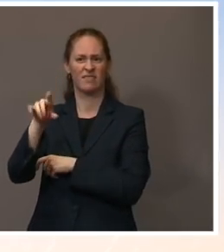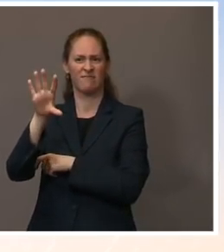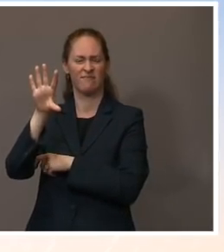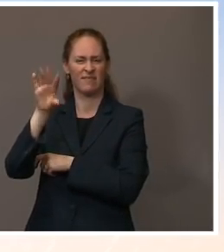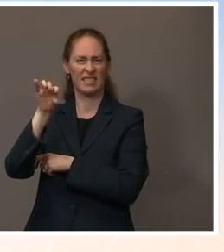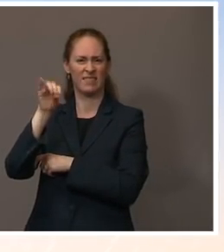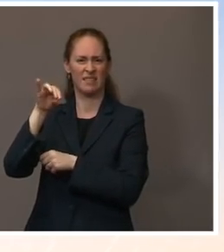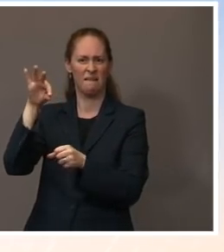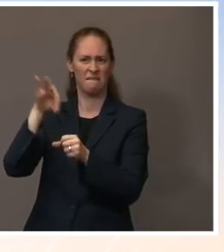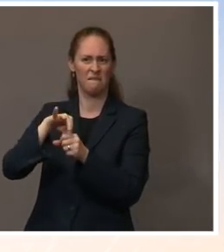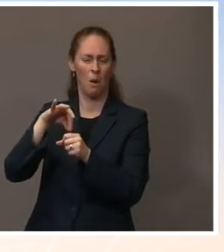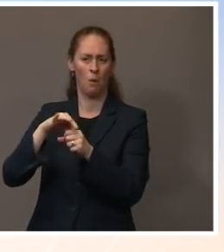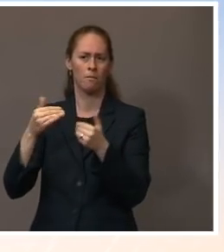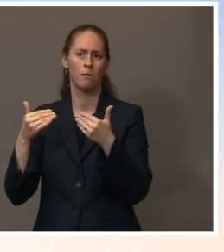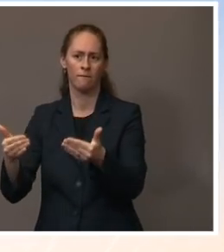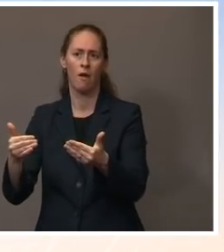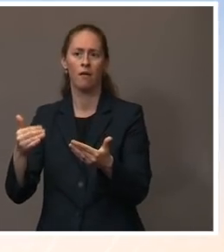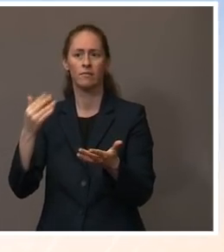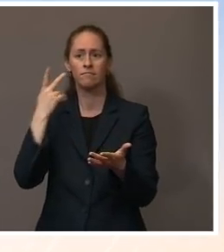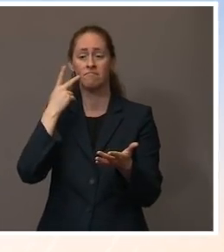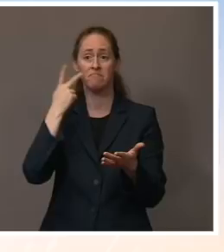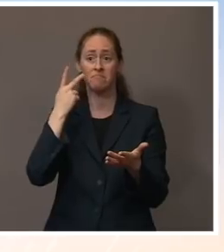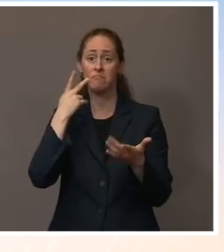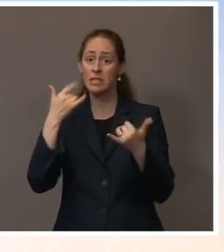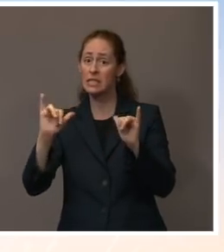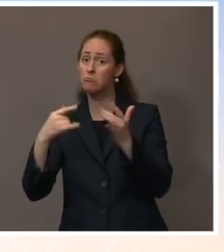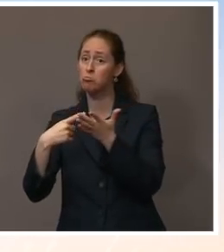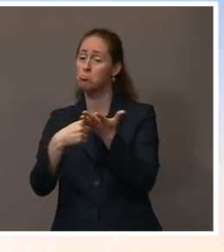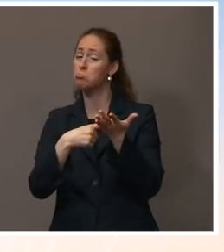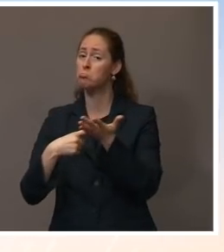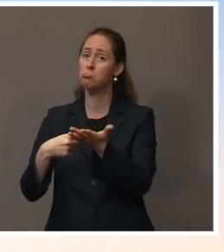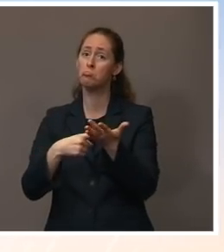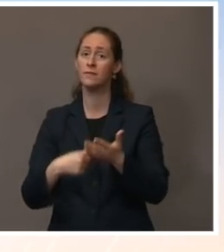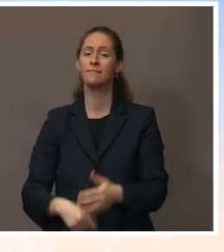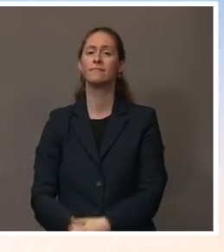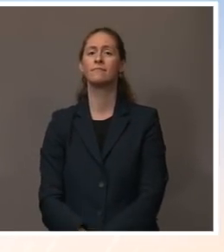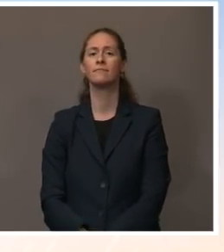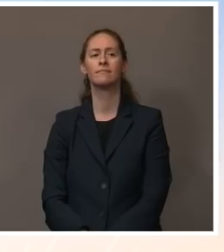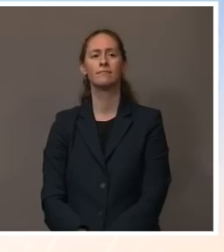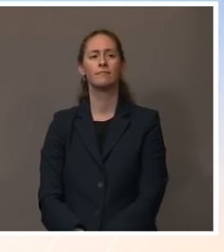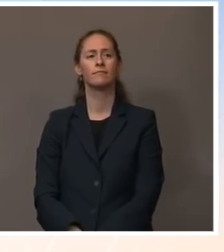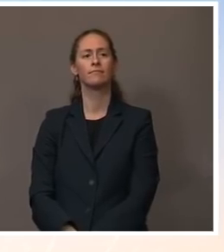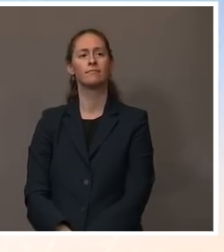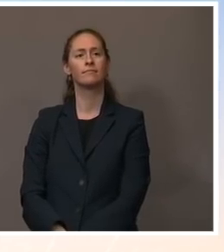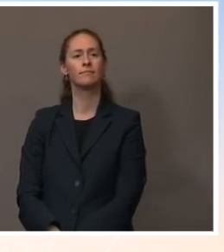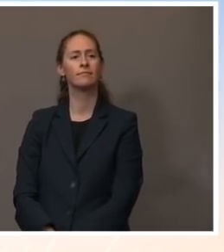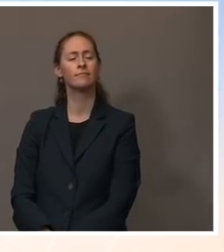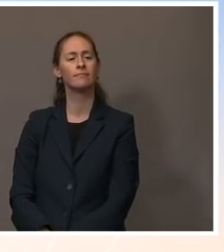But that process is continuing and proceeding. The Press: But stopping the momentum for it, as well as taking the amount of time